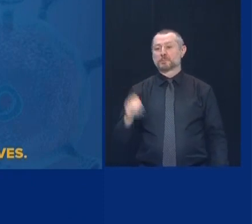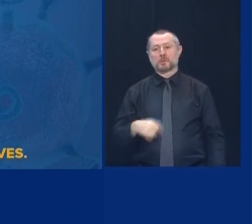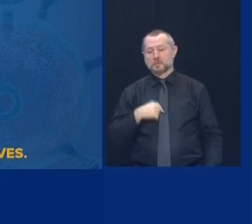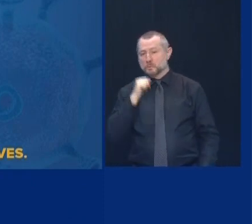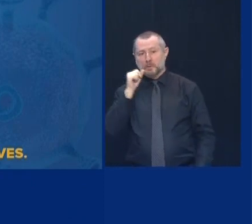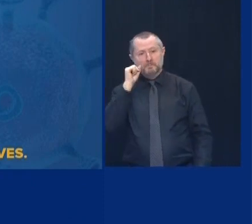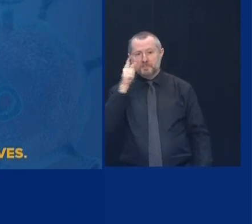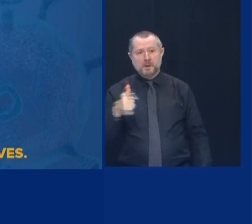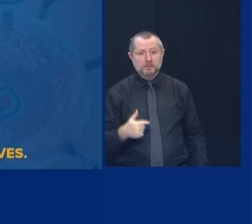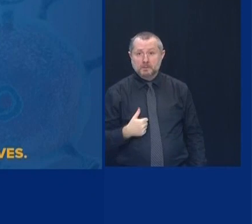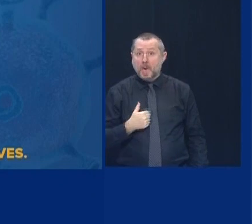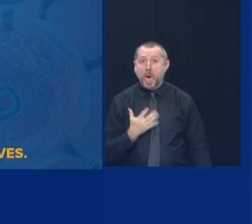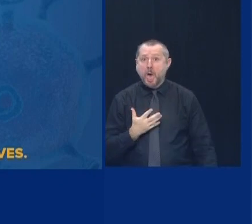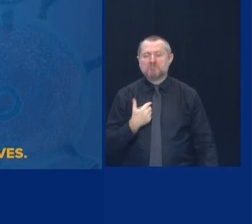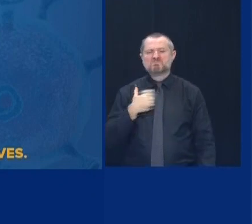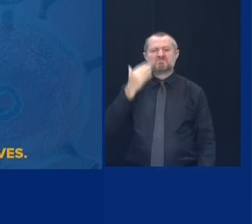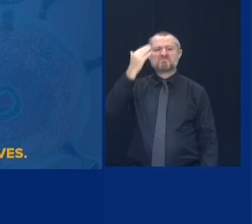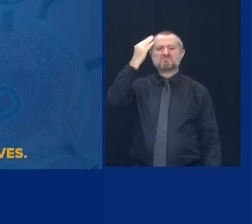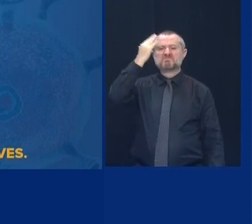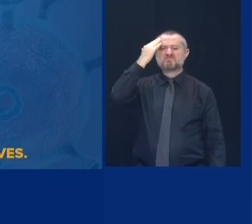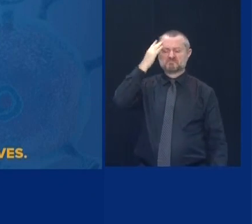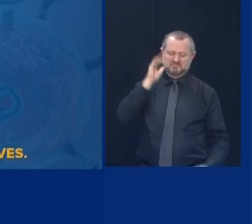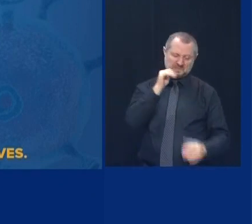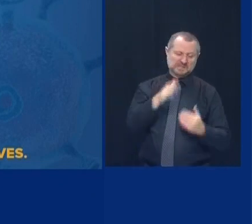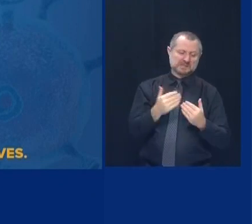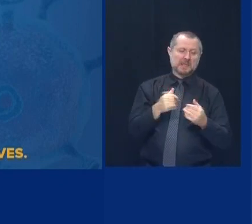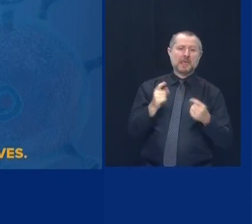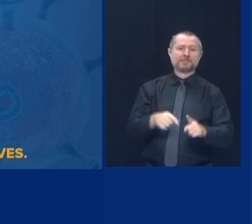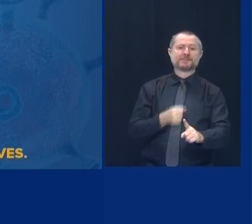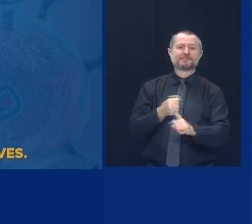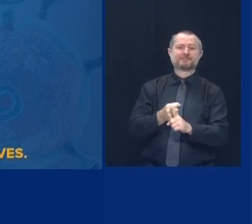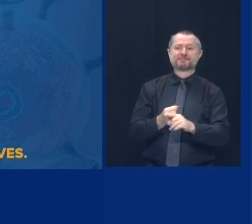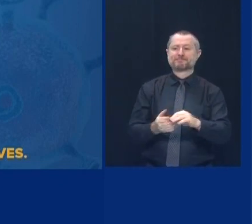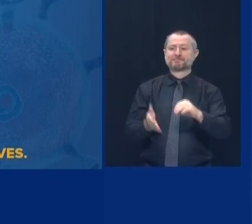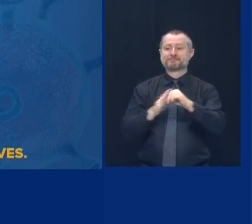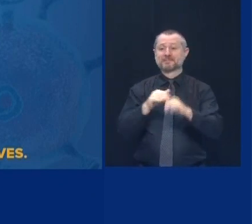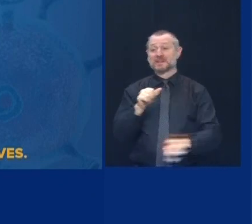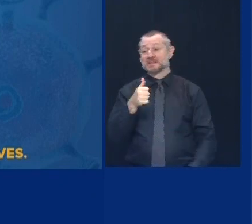SAID ON JANUARY 10th, JANUARY 15th, WE ARE UP AT 7% OR 8% OR